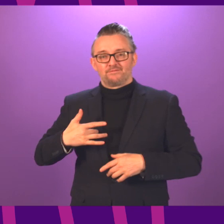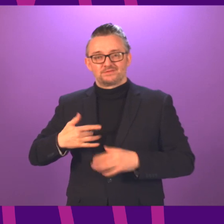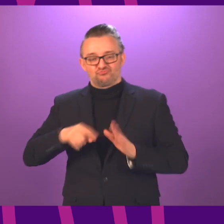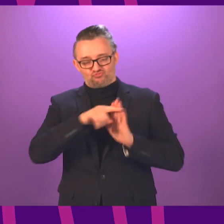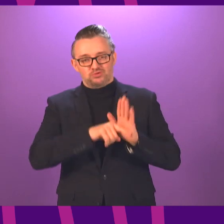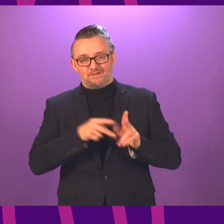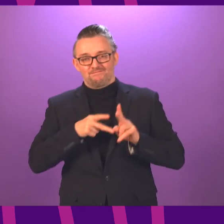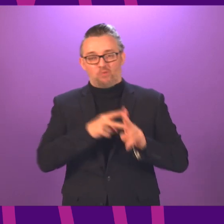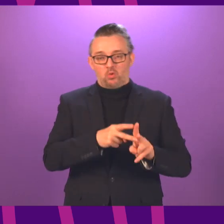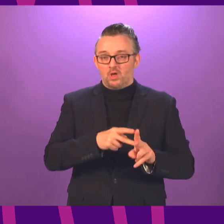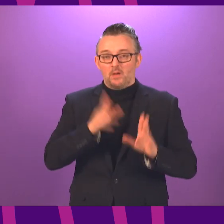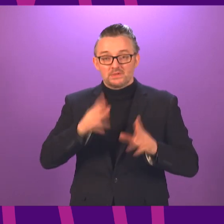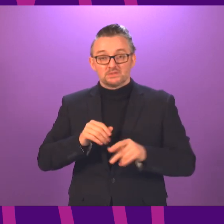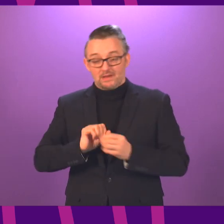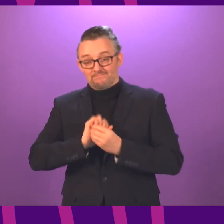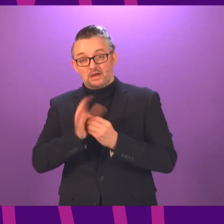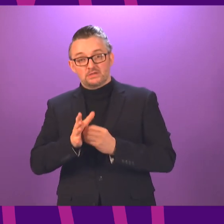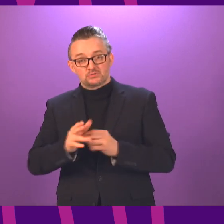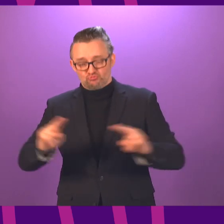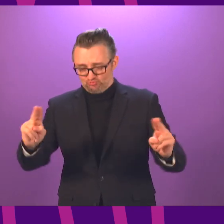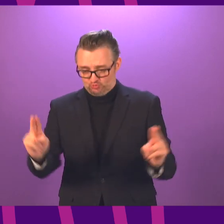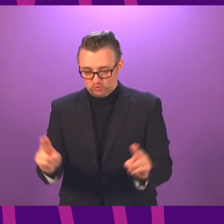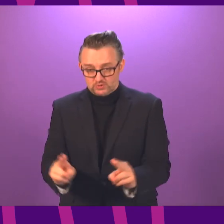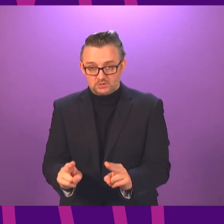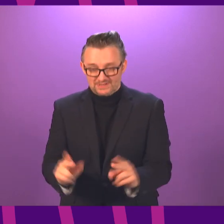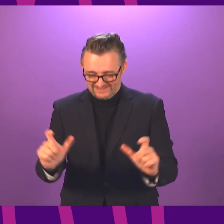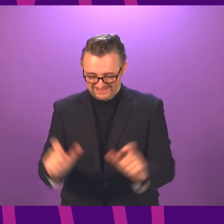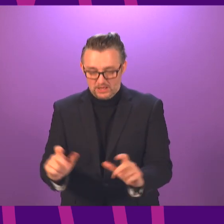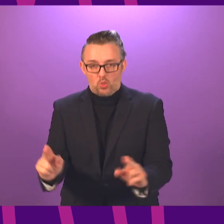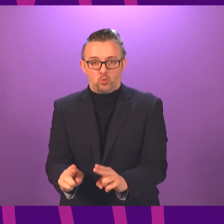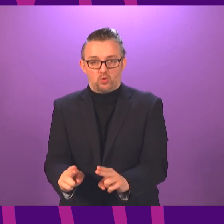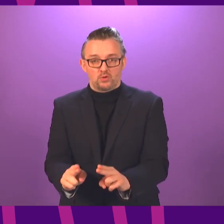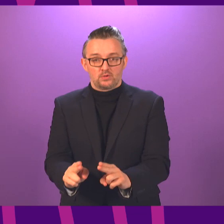virus to as low a level as possible and try to keep it there. That is not some kind of